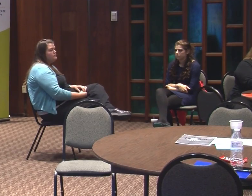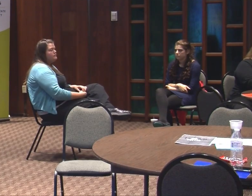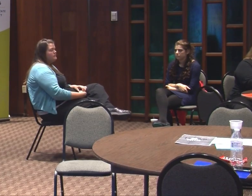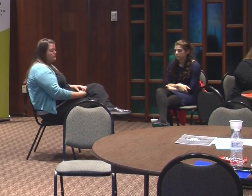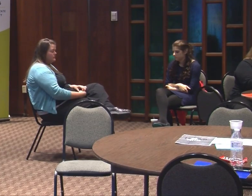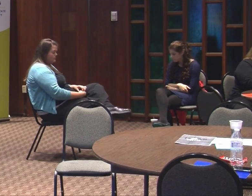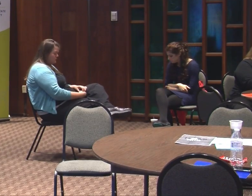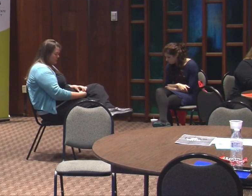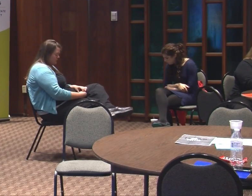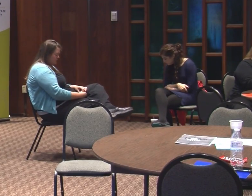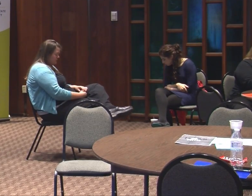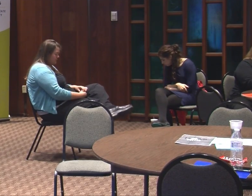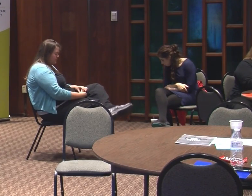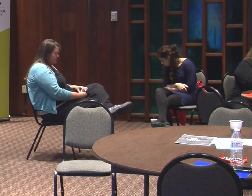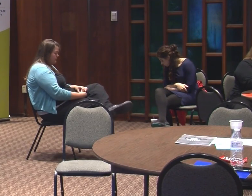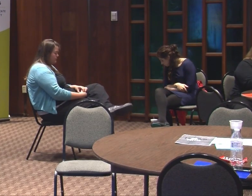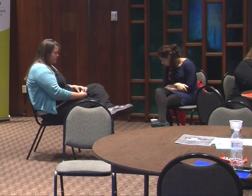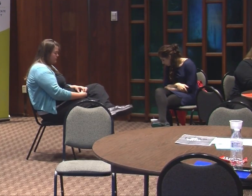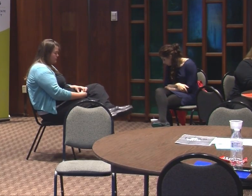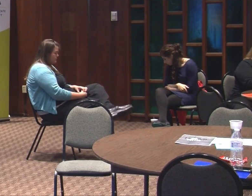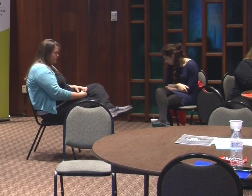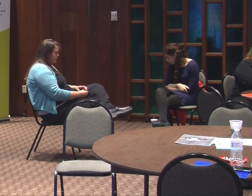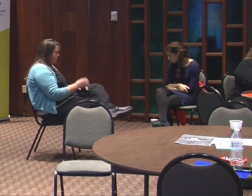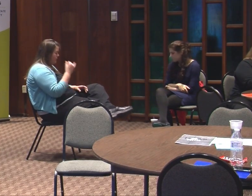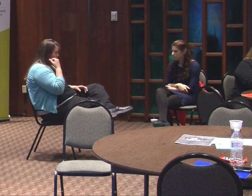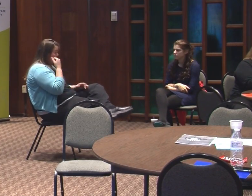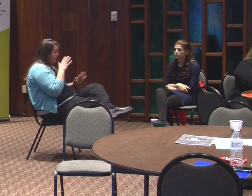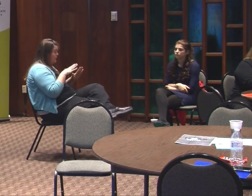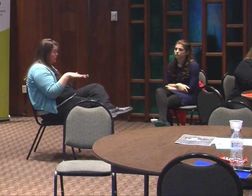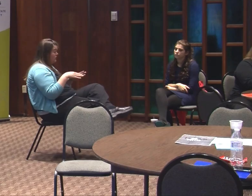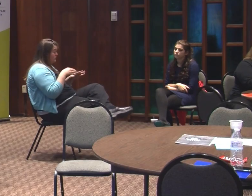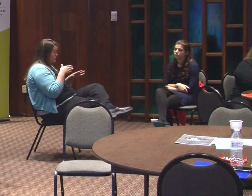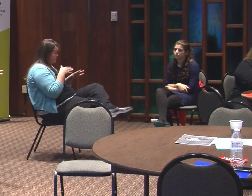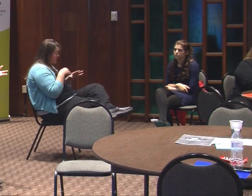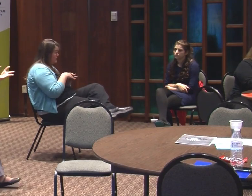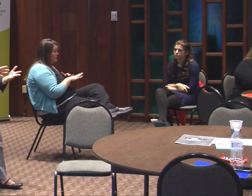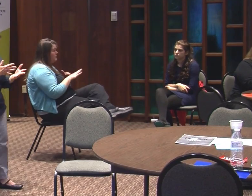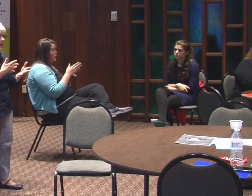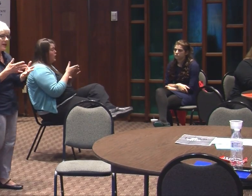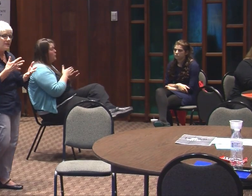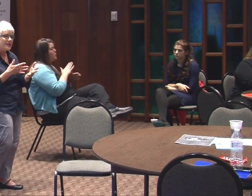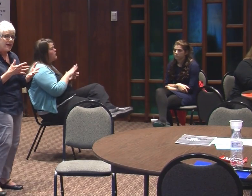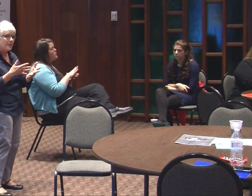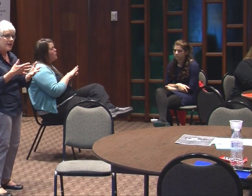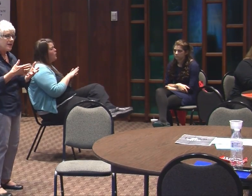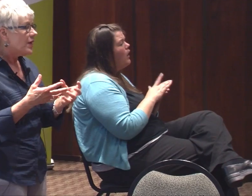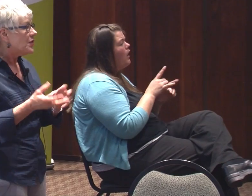And they're also, if a child is in preschool or something, it all can serve also like some kind of a diary.